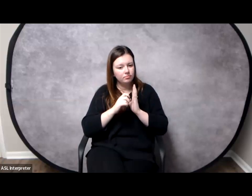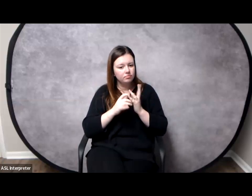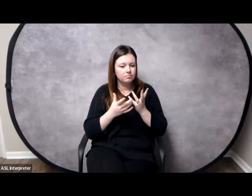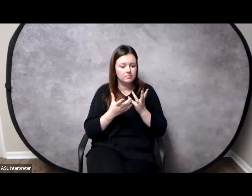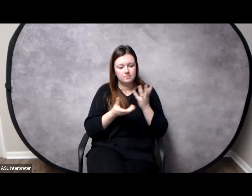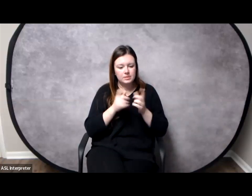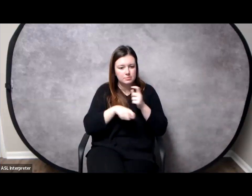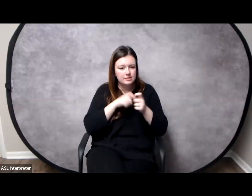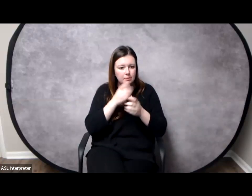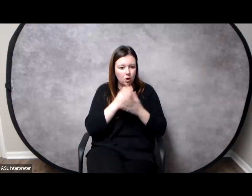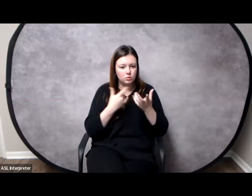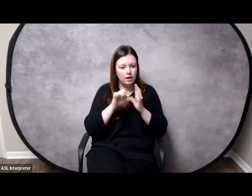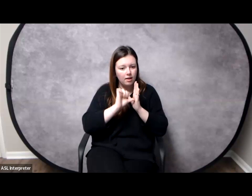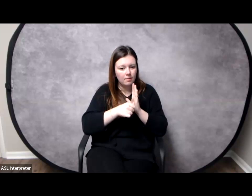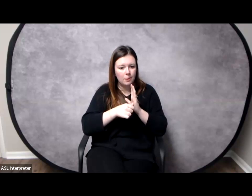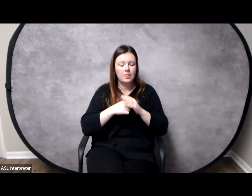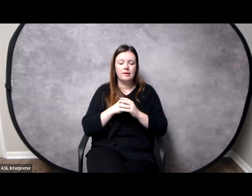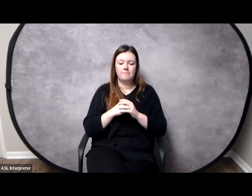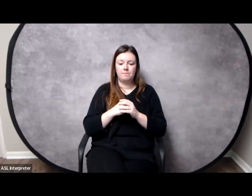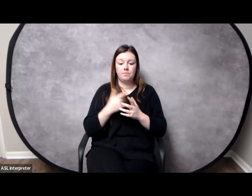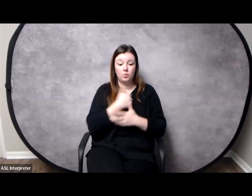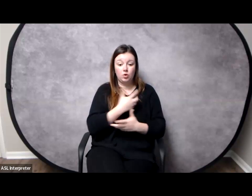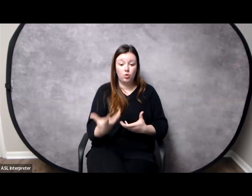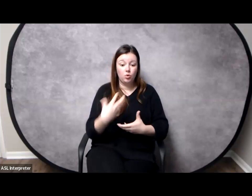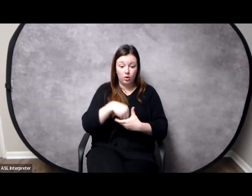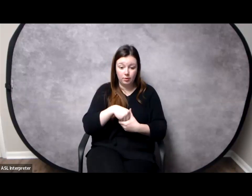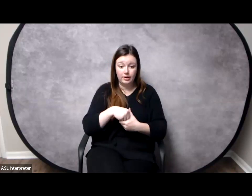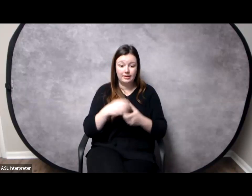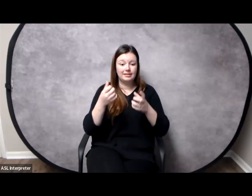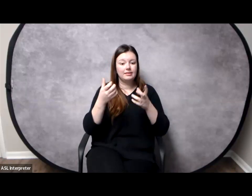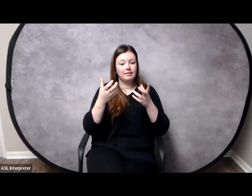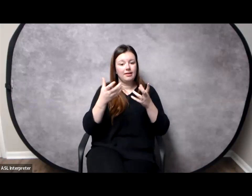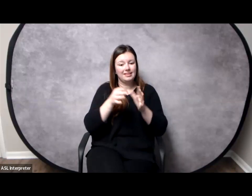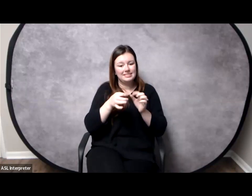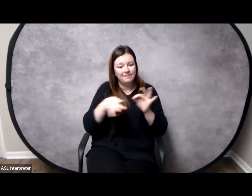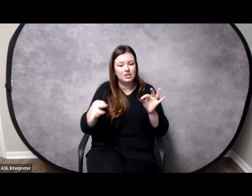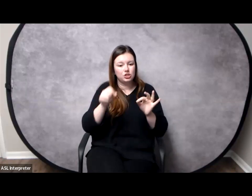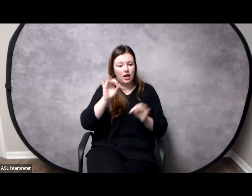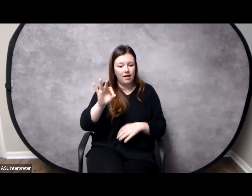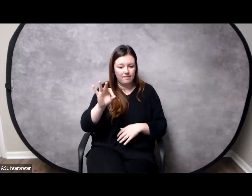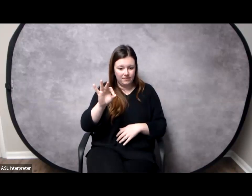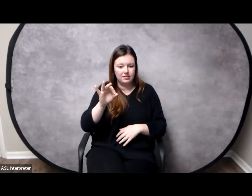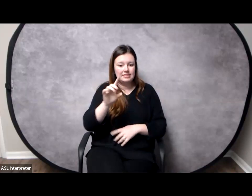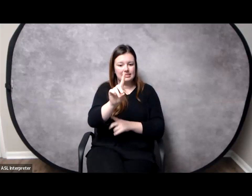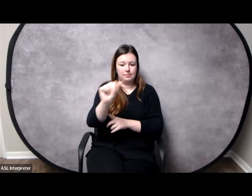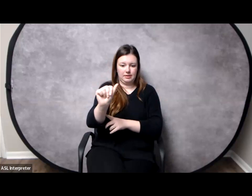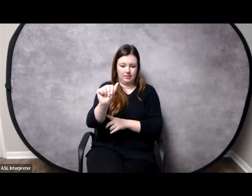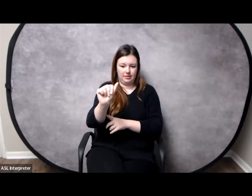include we're incorporating the expansive definition of disability under the ADA and the ADA Amendments Act.